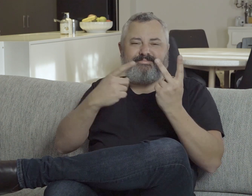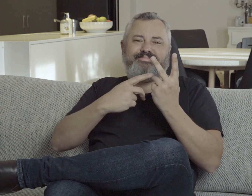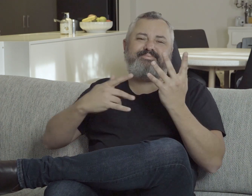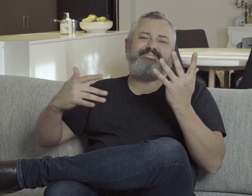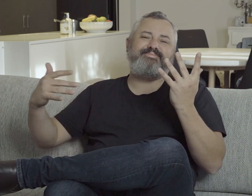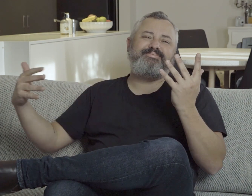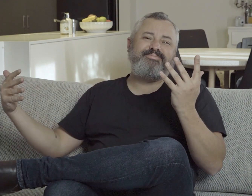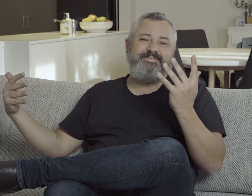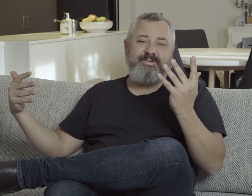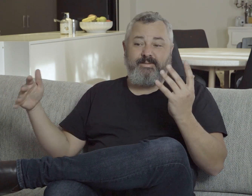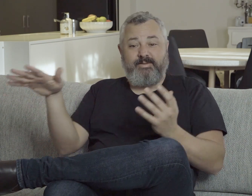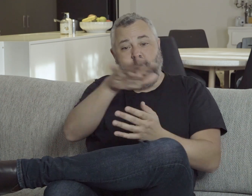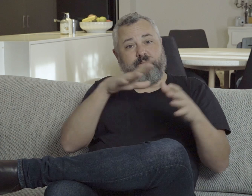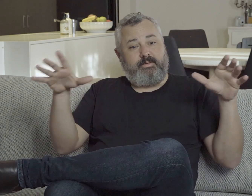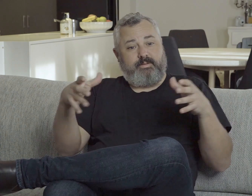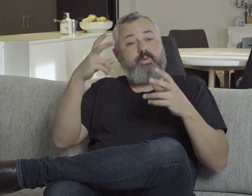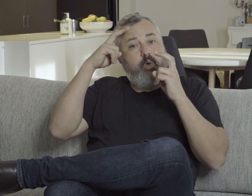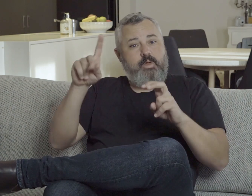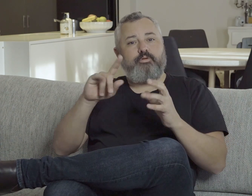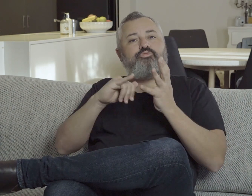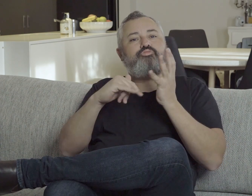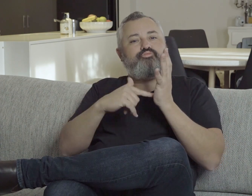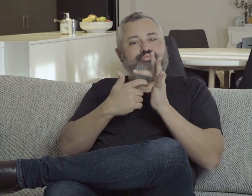These are all businesses that provide streaming services.